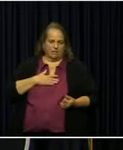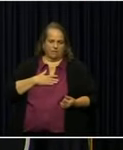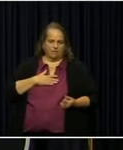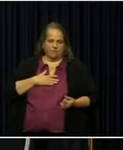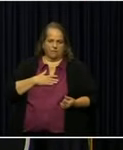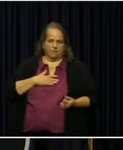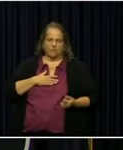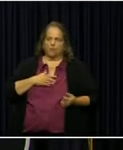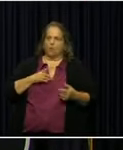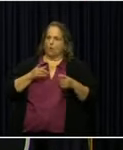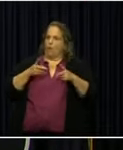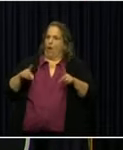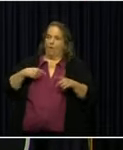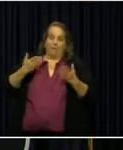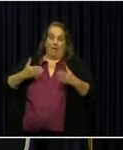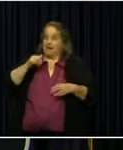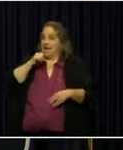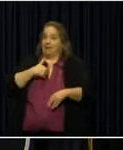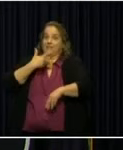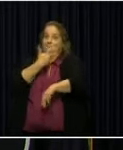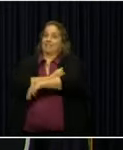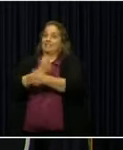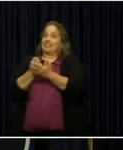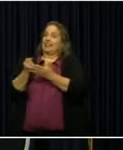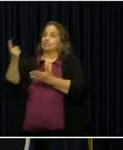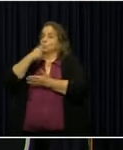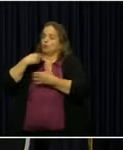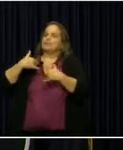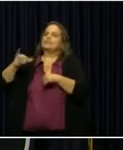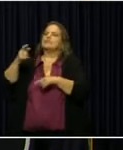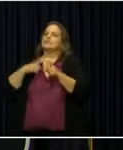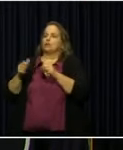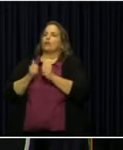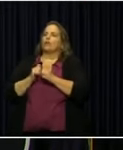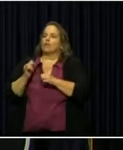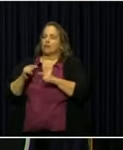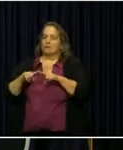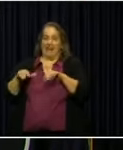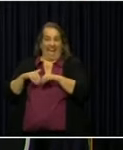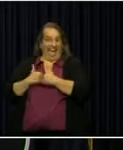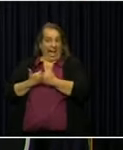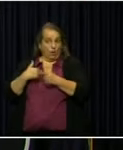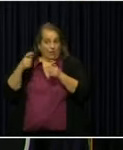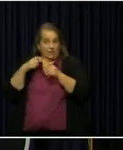AND I BELIEVE IT'S GOING TO BE HISTORIC. SO LET'S MAKE SURE WE ARE RESILIENT AS WE ARE WORKING TO